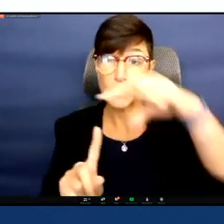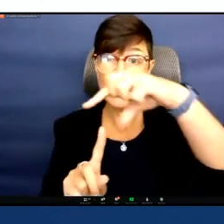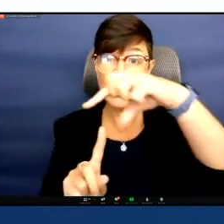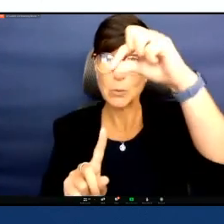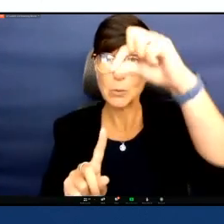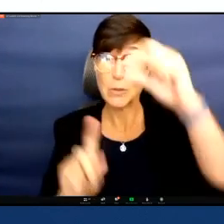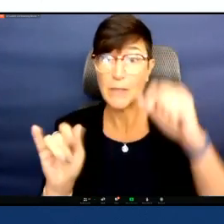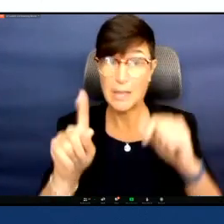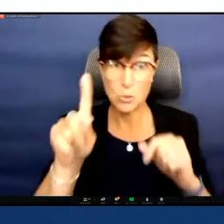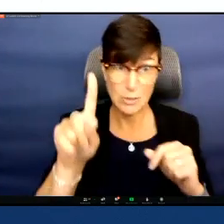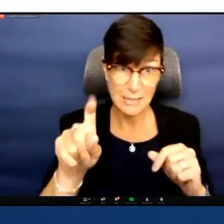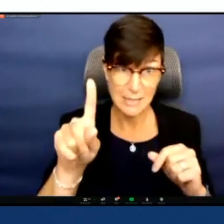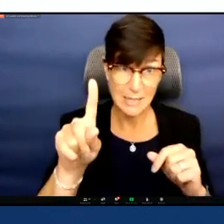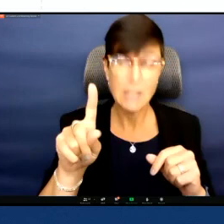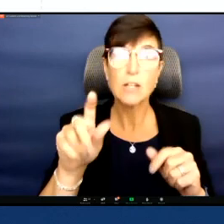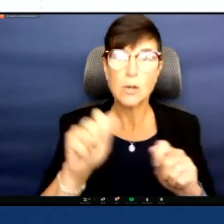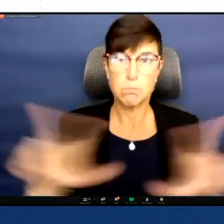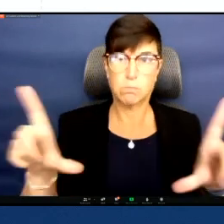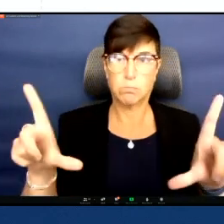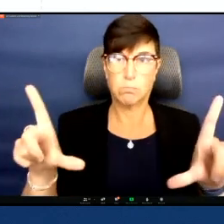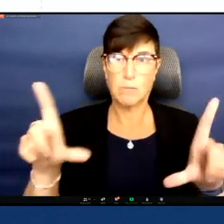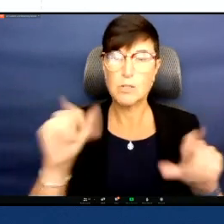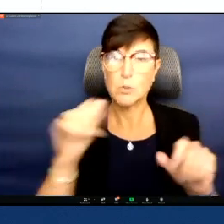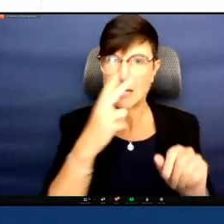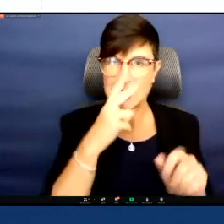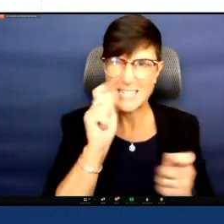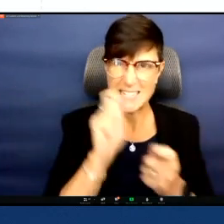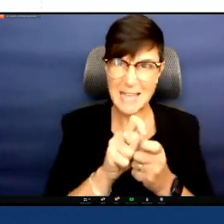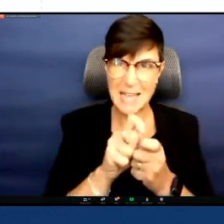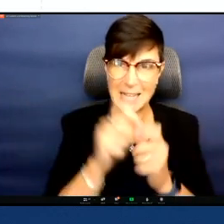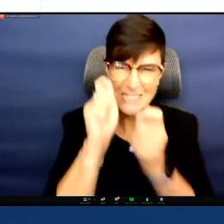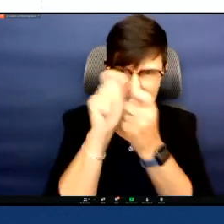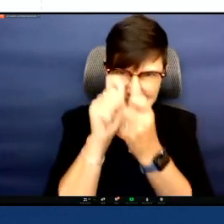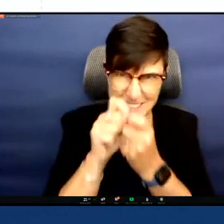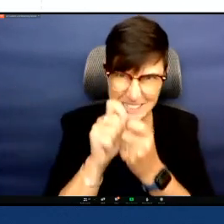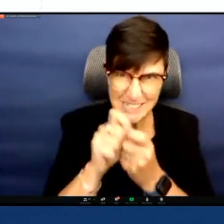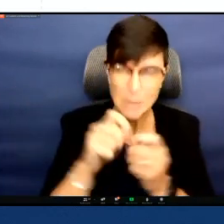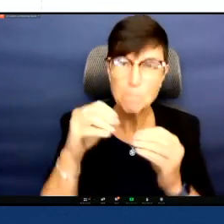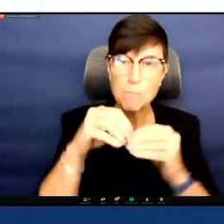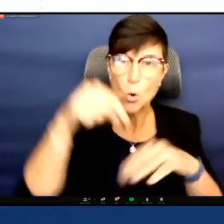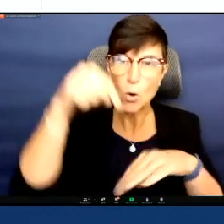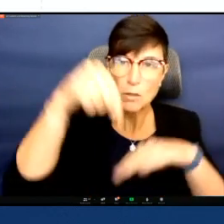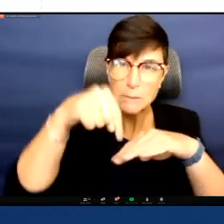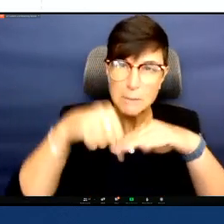So after clicking the next level of detail that you'll see is a breakdown by agency.